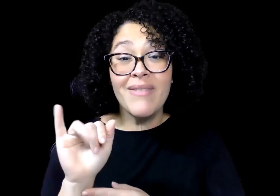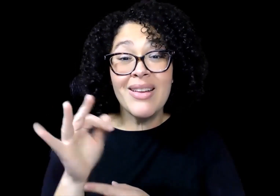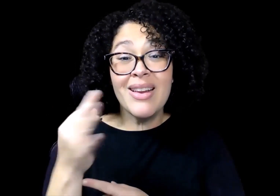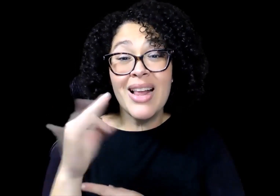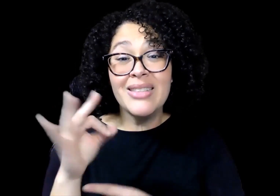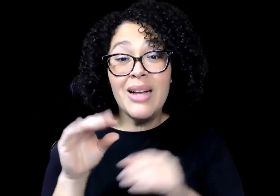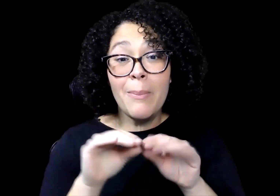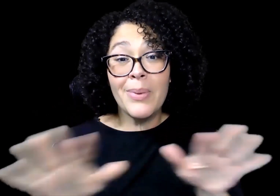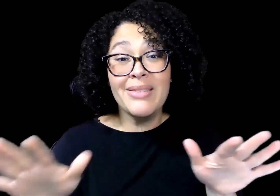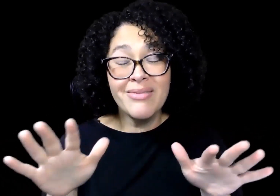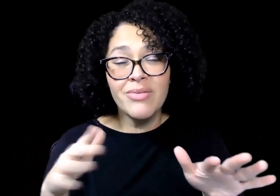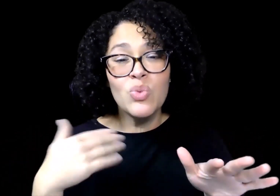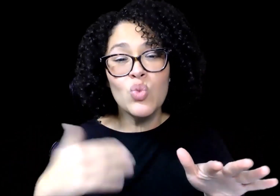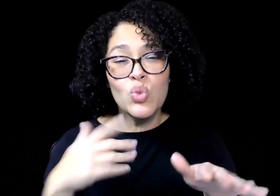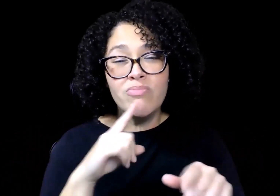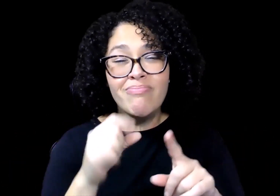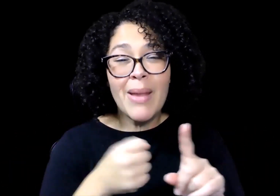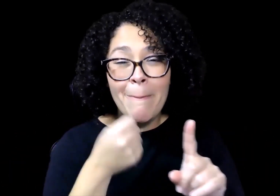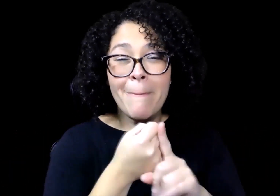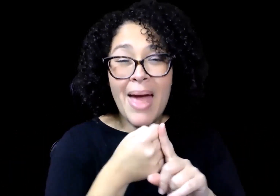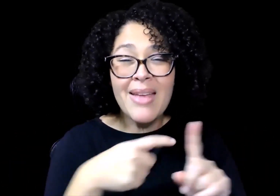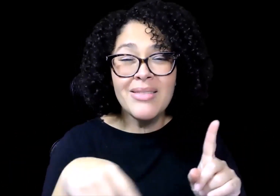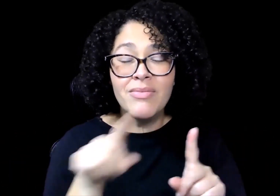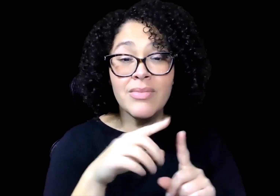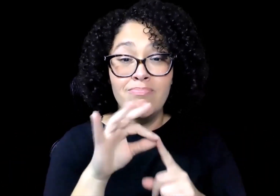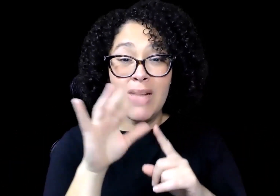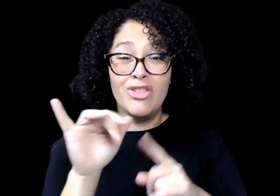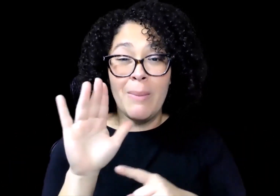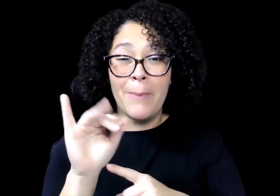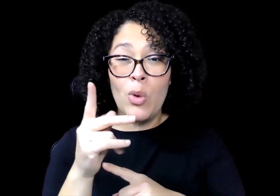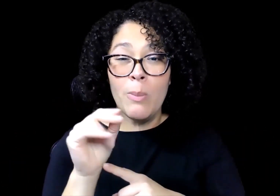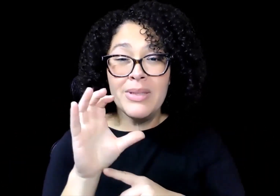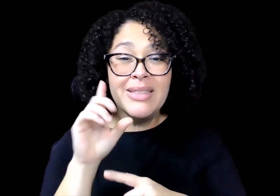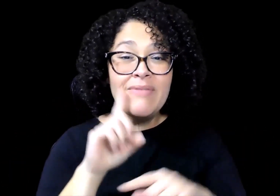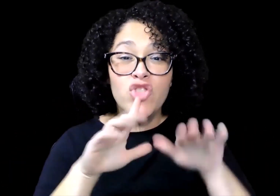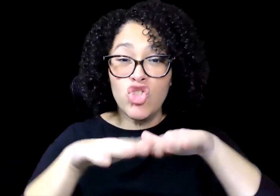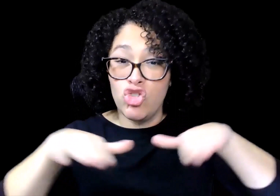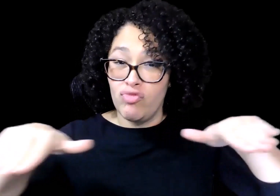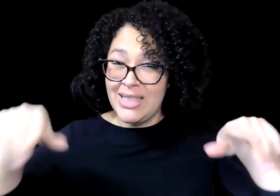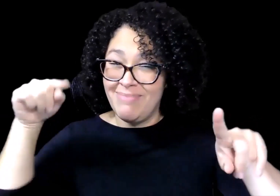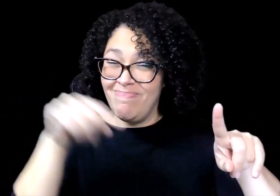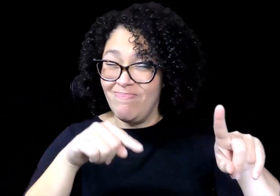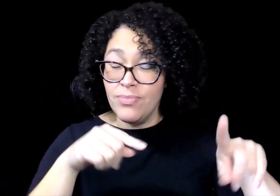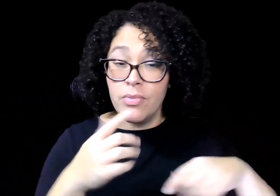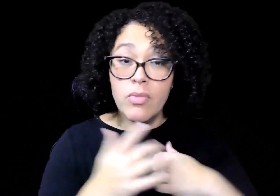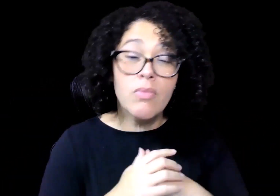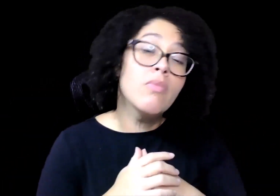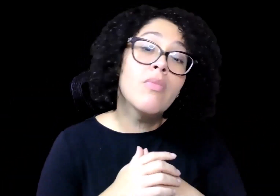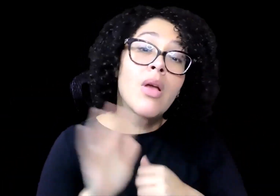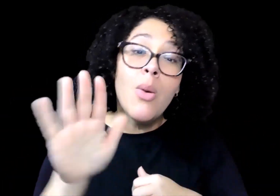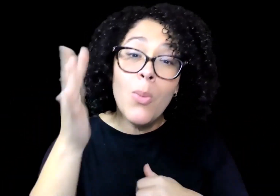well it definitely had it's really impacted us especially BIPOC deaf children